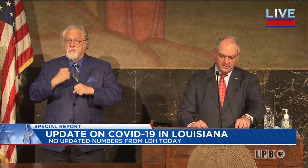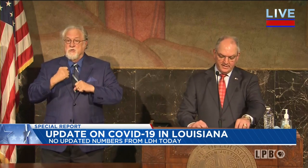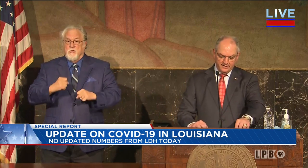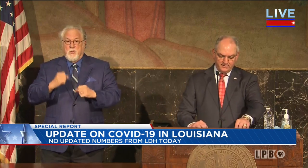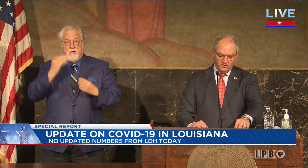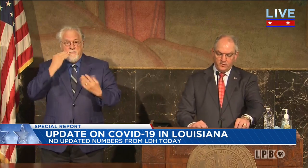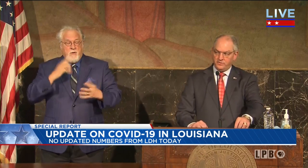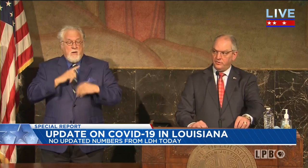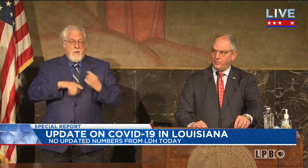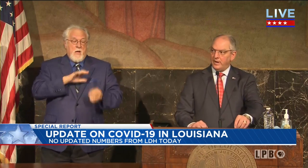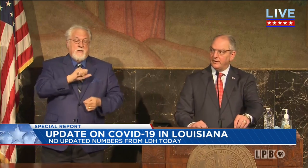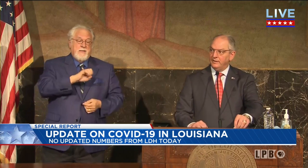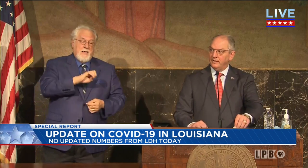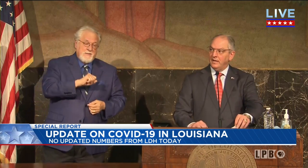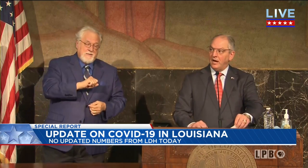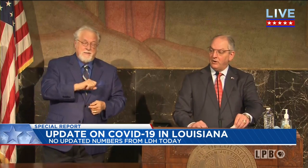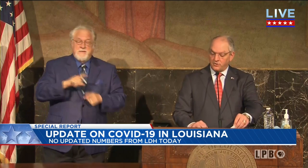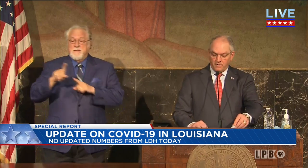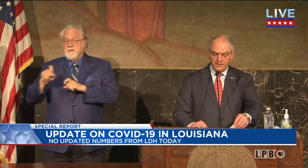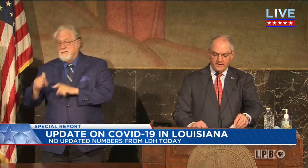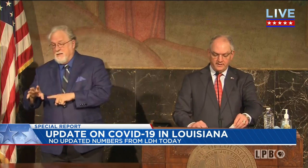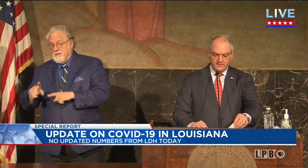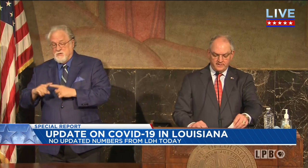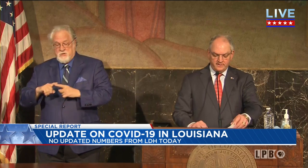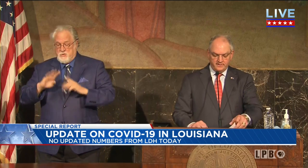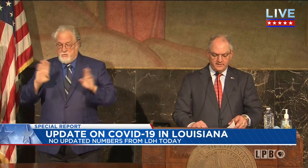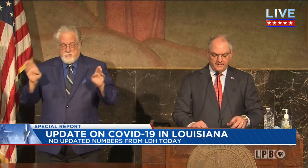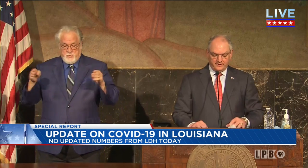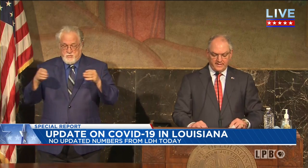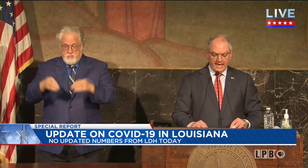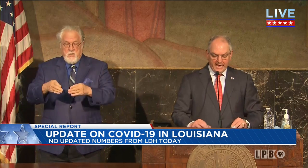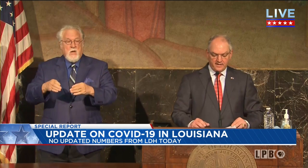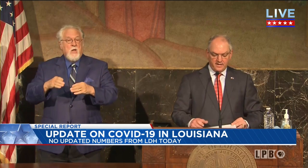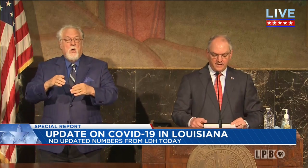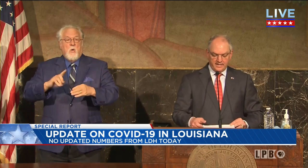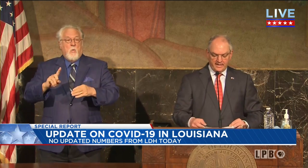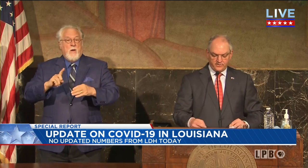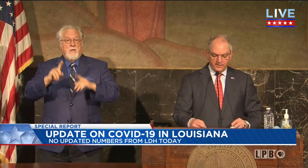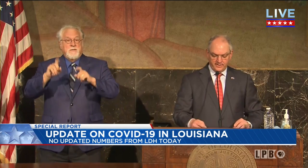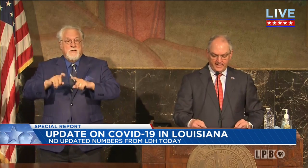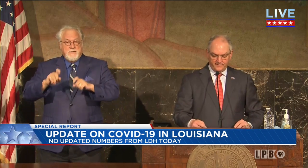THE CONTINUOUS IMPROVEMENTS ARE IMPORTANT BECAUSE WE NEED THAT SOUND INFORMATION.